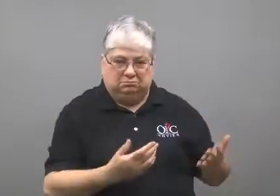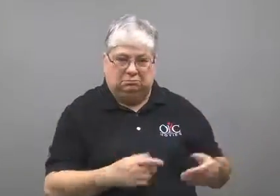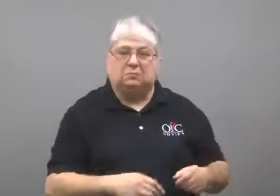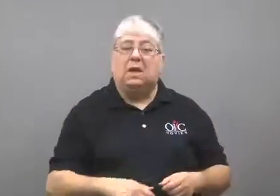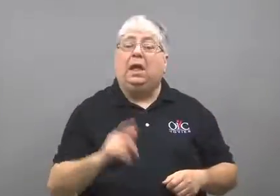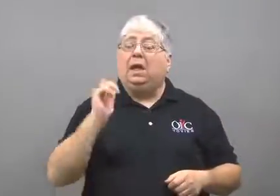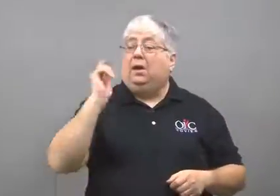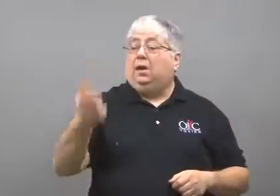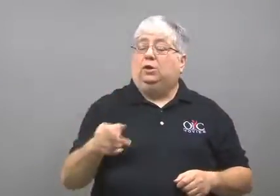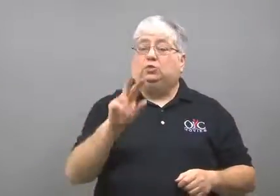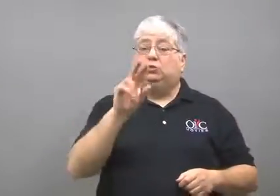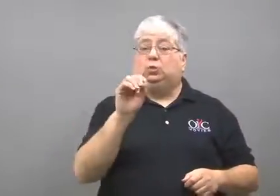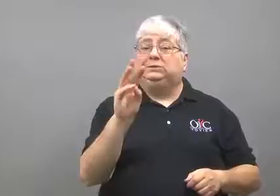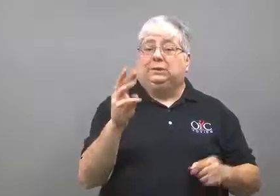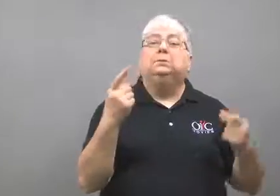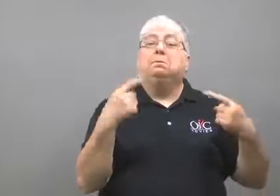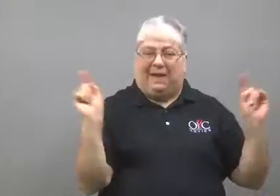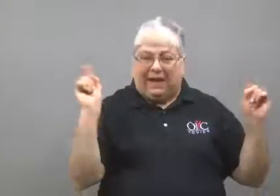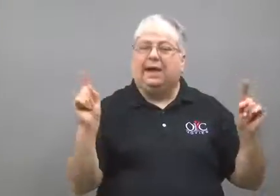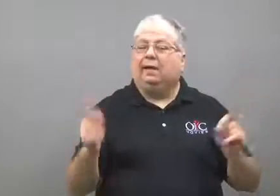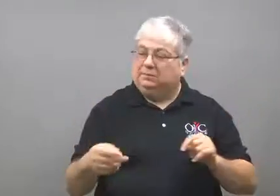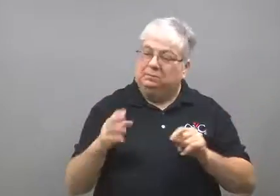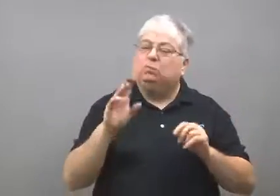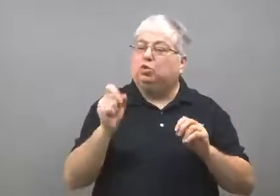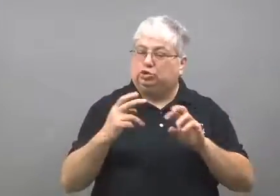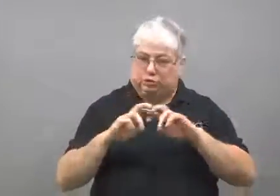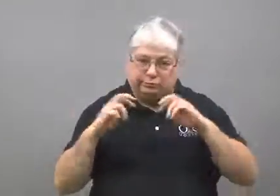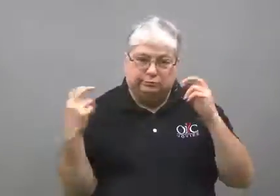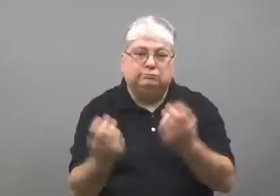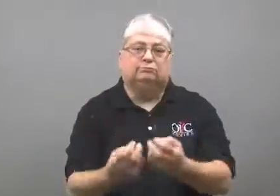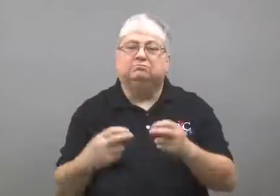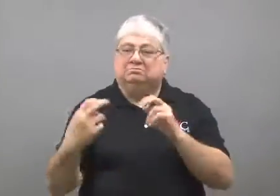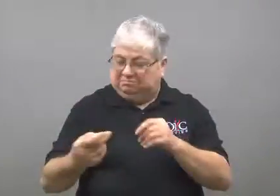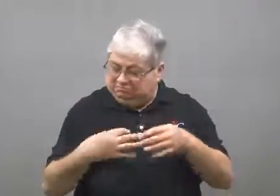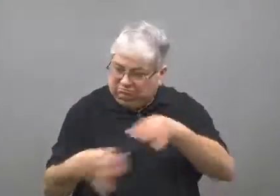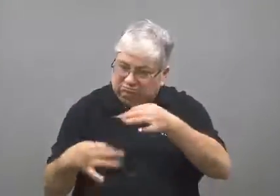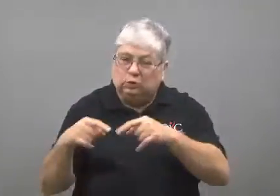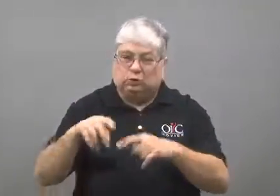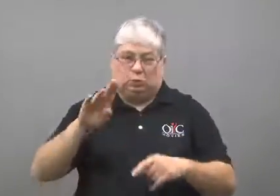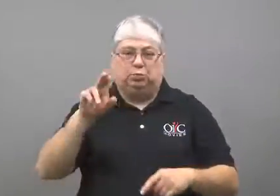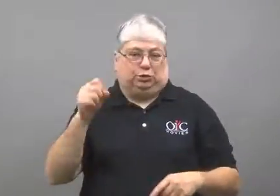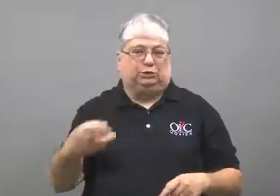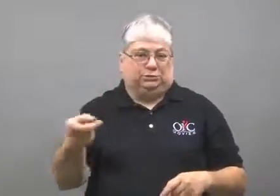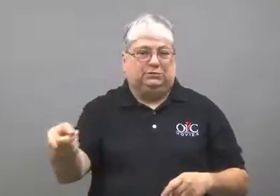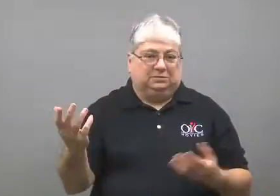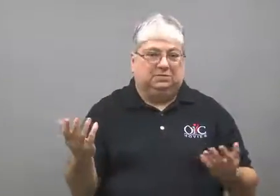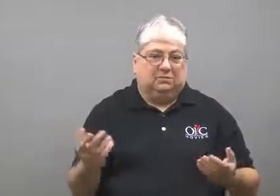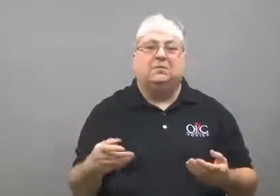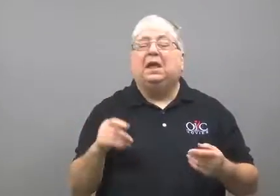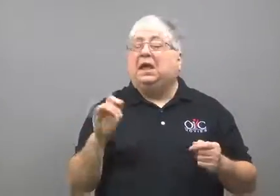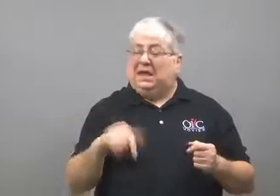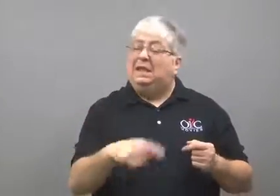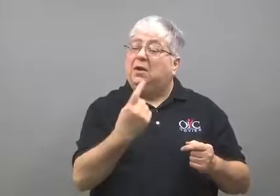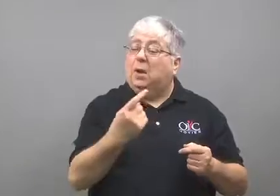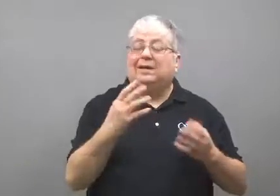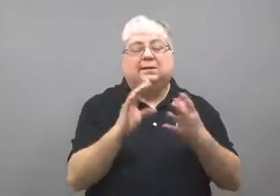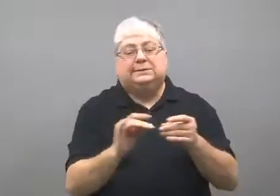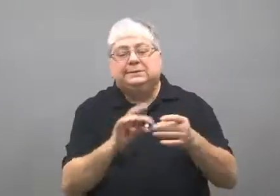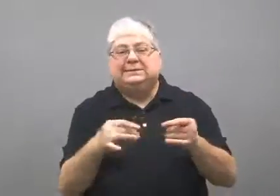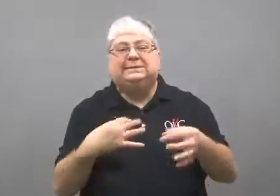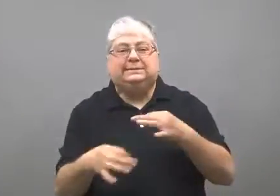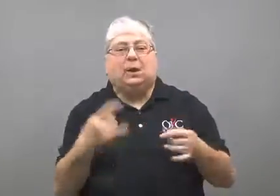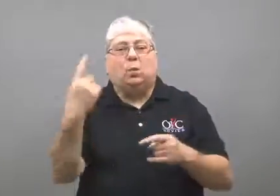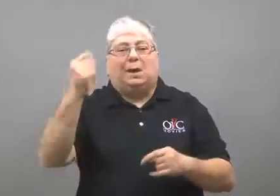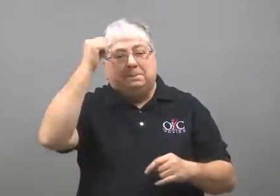Bush was finally debriefed in 2006.